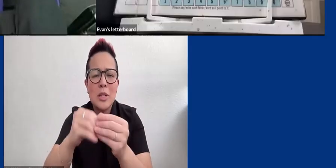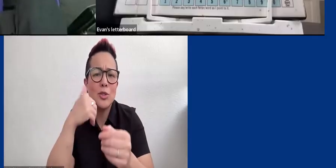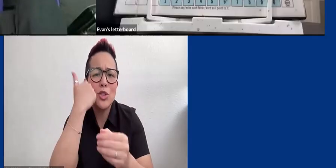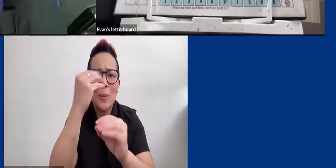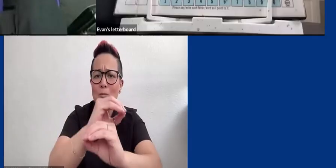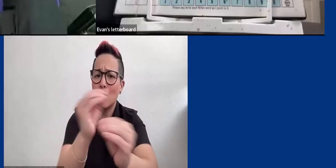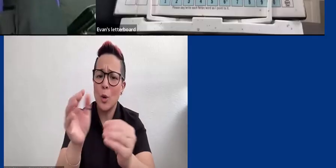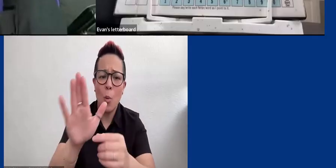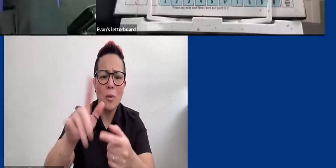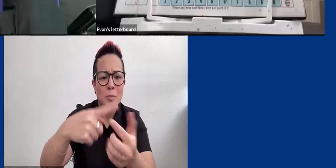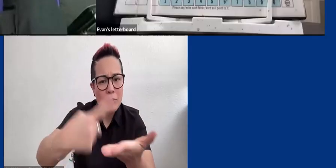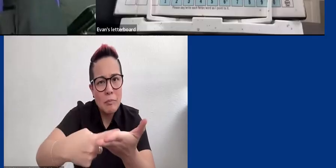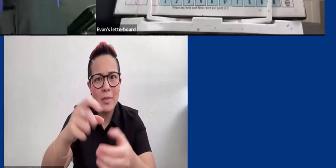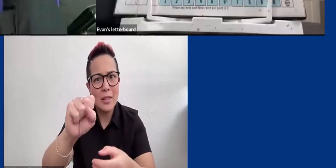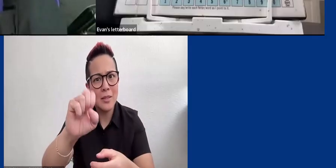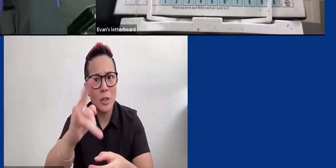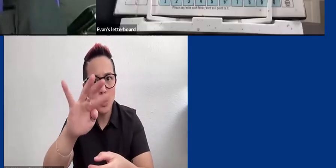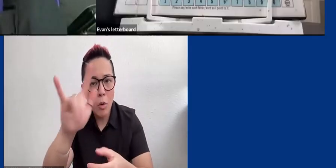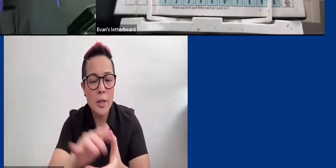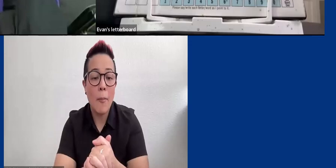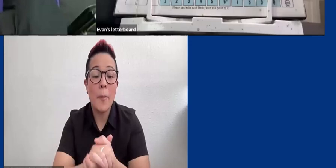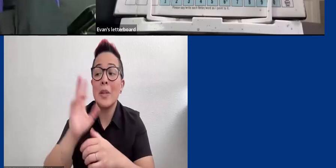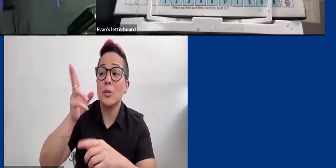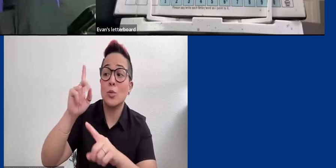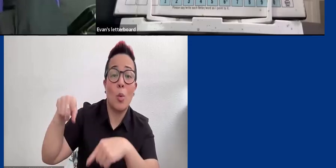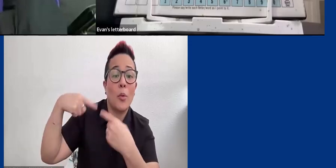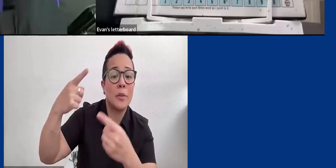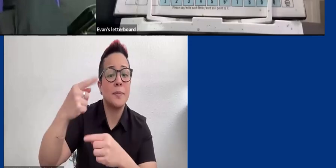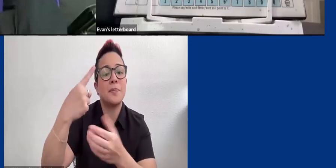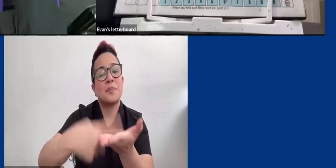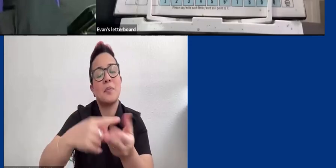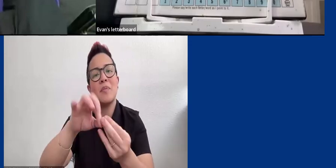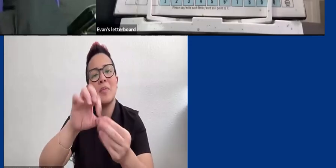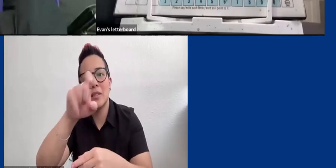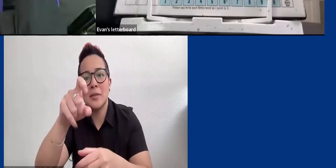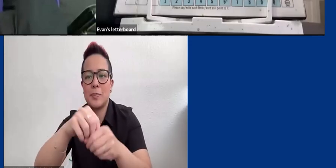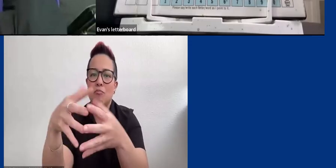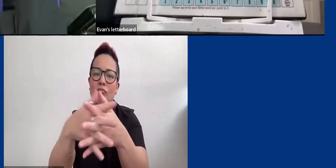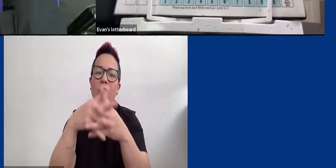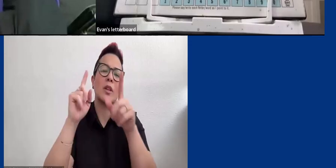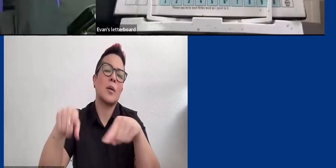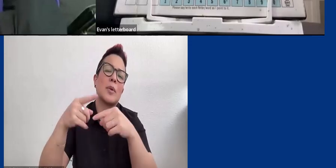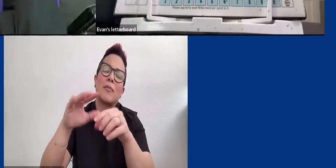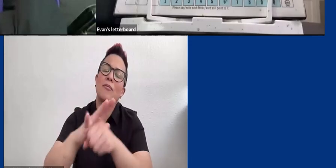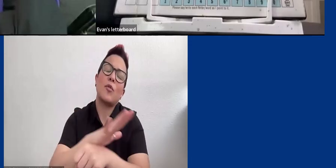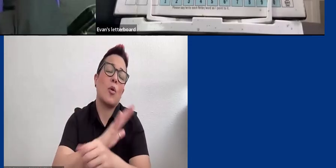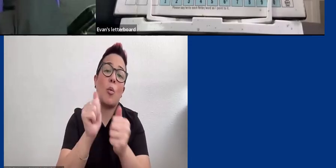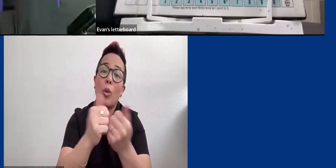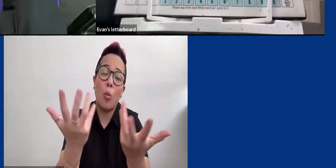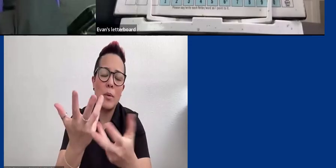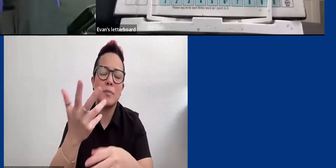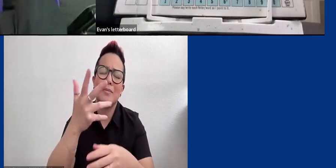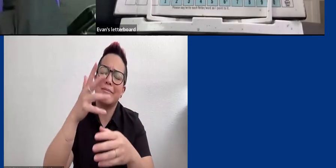Historically, the discussion of sex in America has been shrouded in shame and mystery even as we became